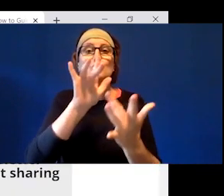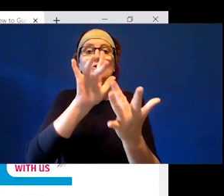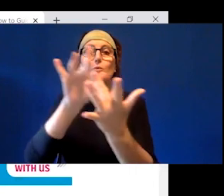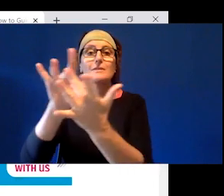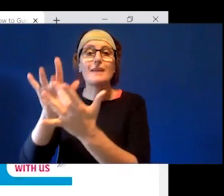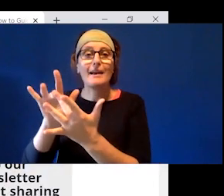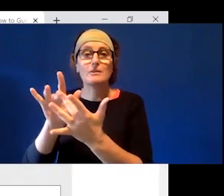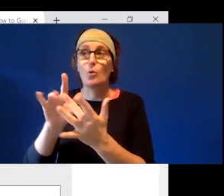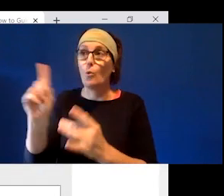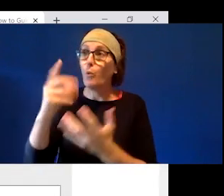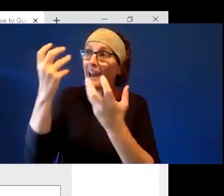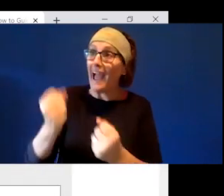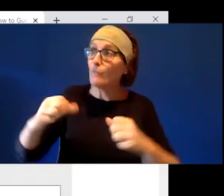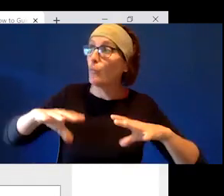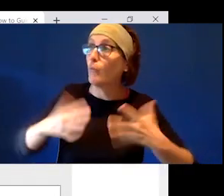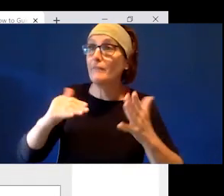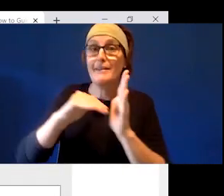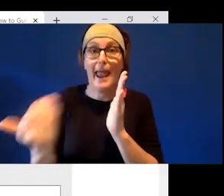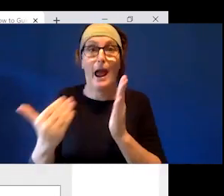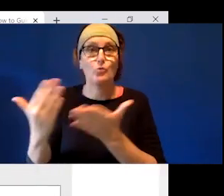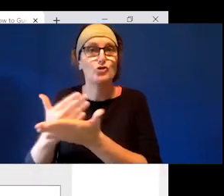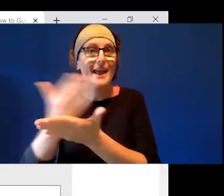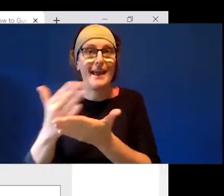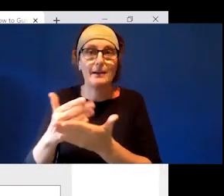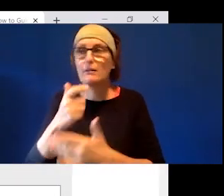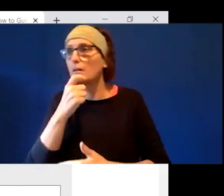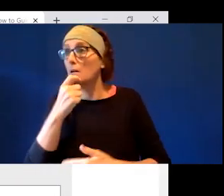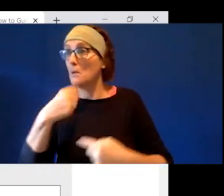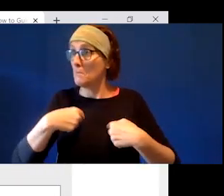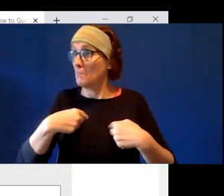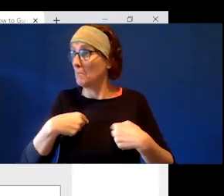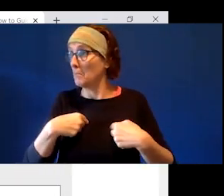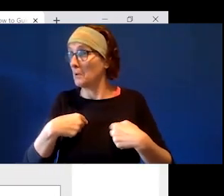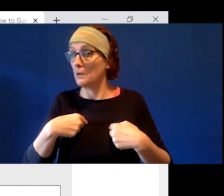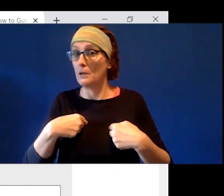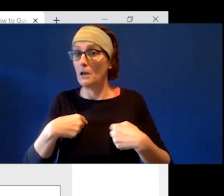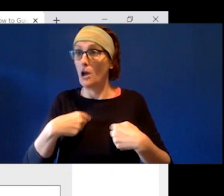that already happens around you. Decide if you are a natural starter or a joiner.